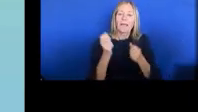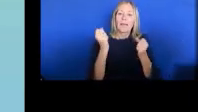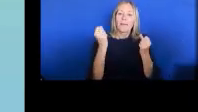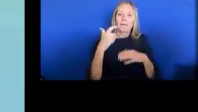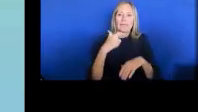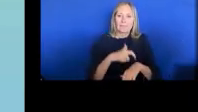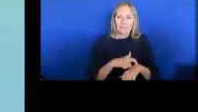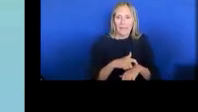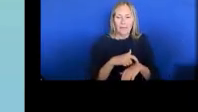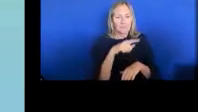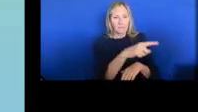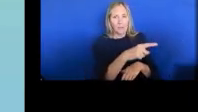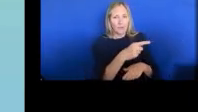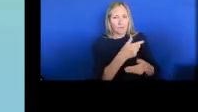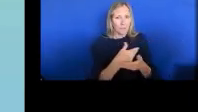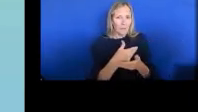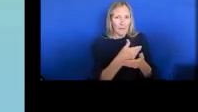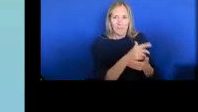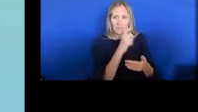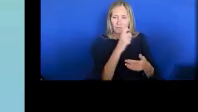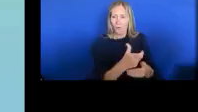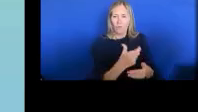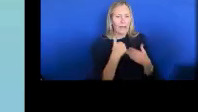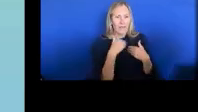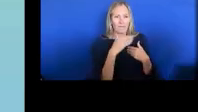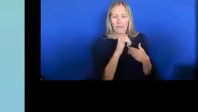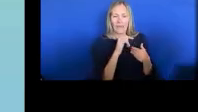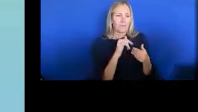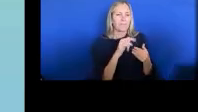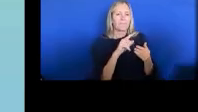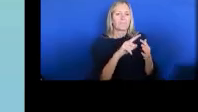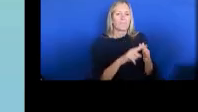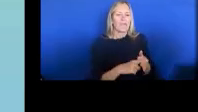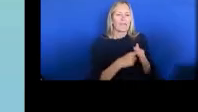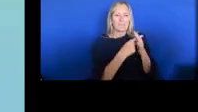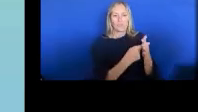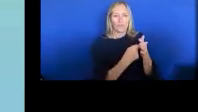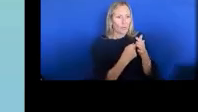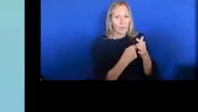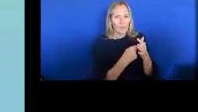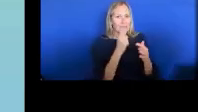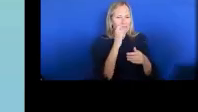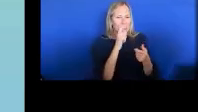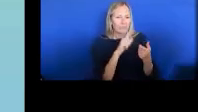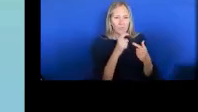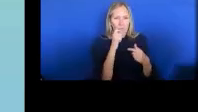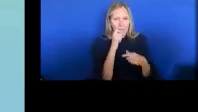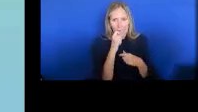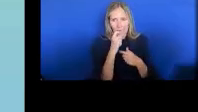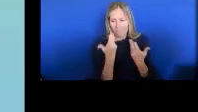not get this initial support due to a variety of issues that